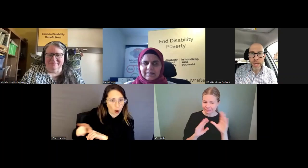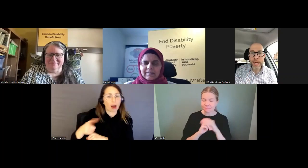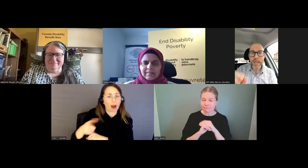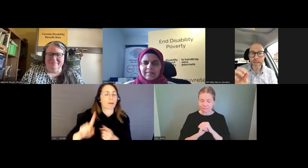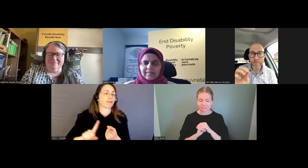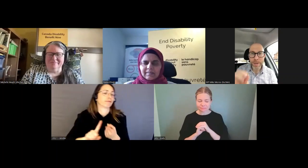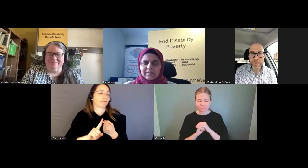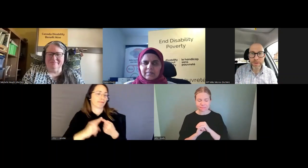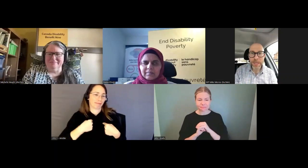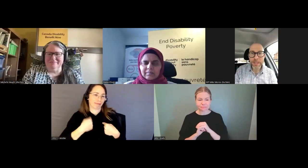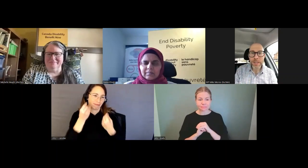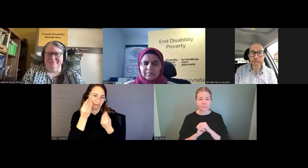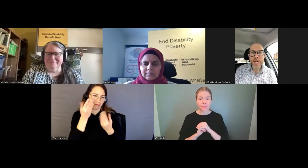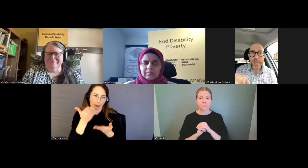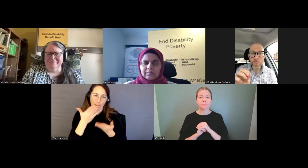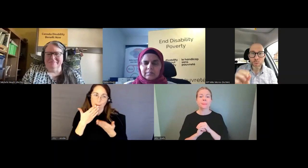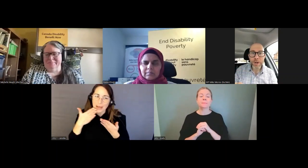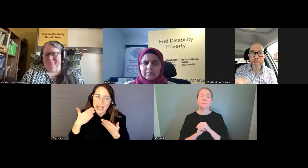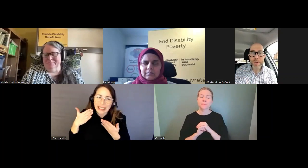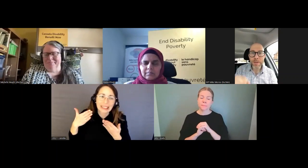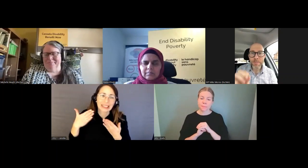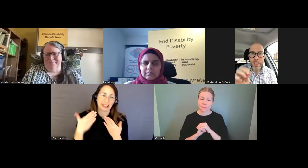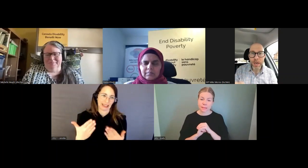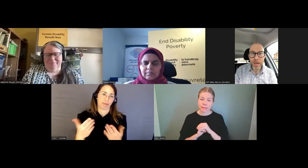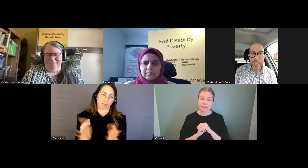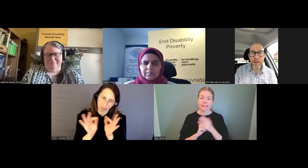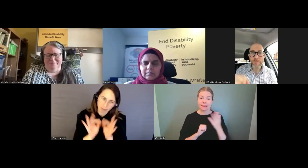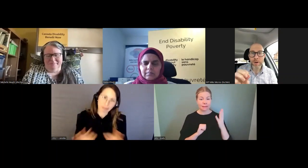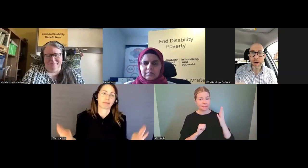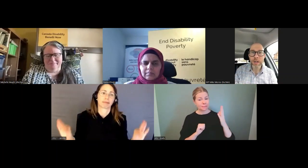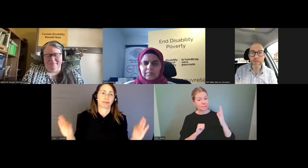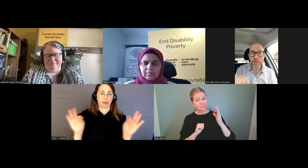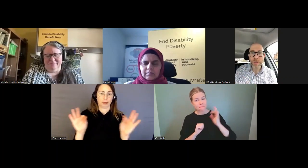BENEFIT, IT WILL BE BECAUSE OF ALL OF THIS ADVOCACY.